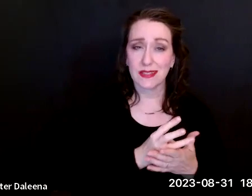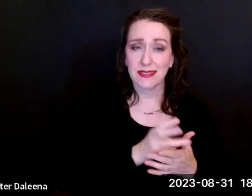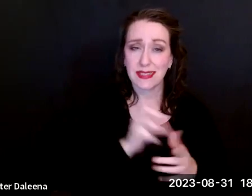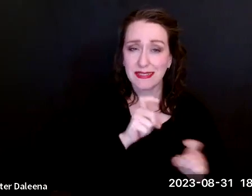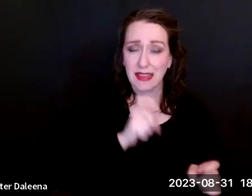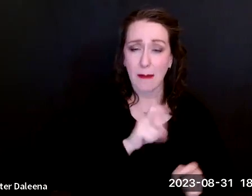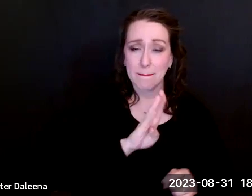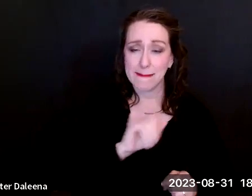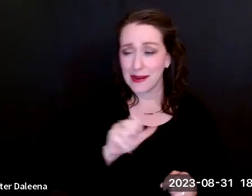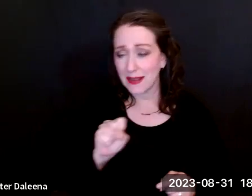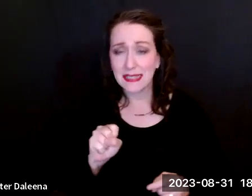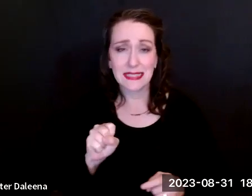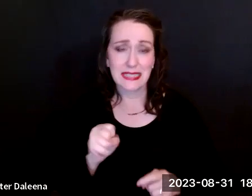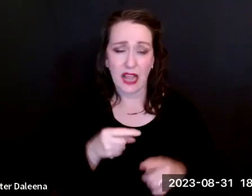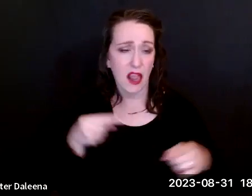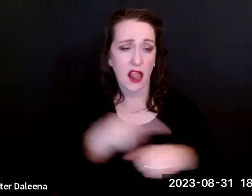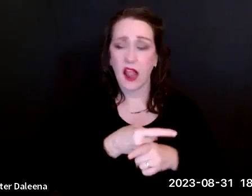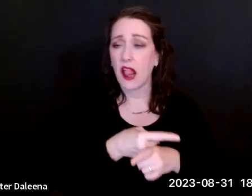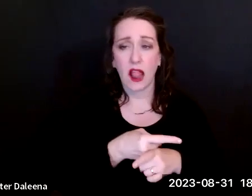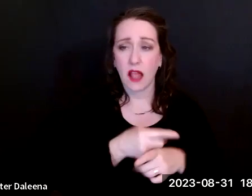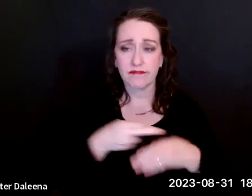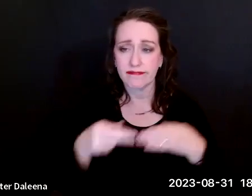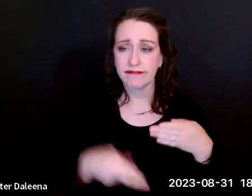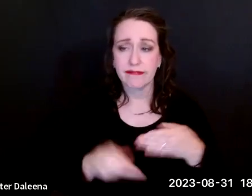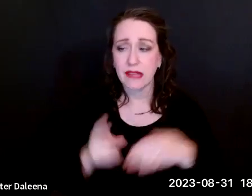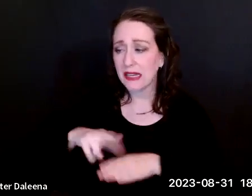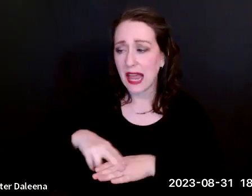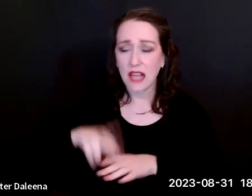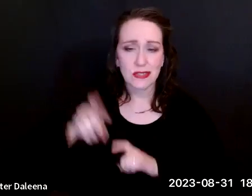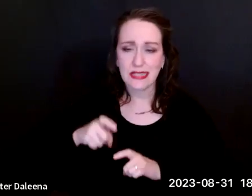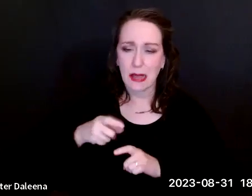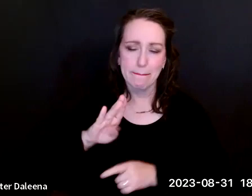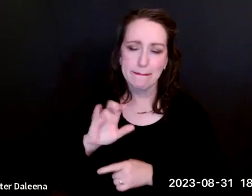outcomes and some comments that National exams in general are biased and should not be used